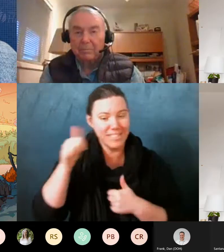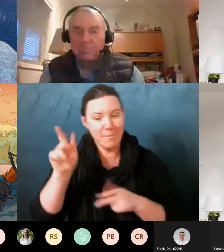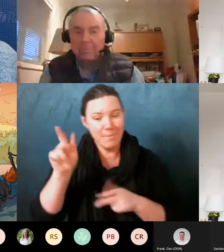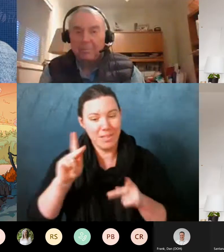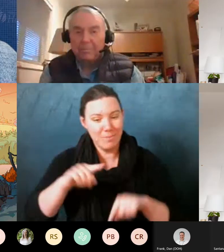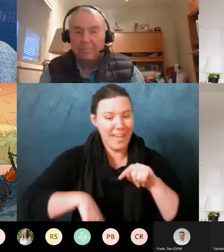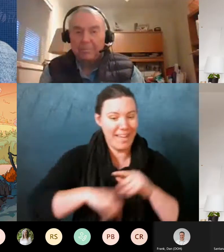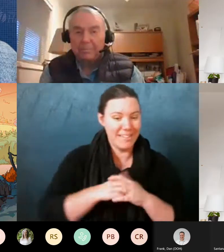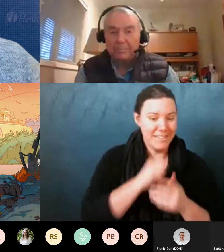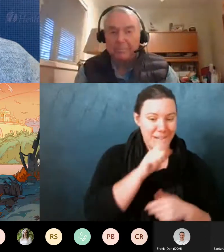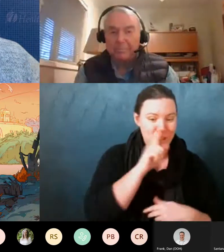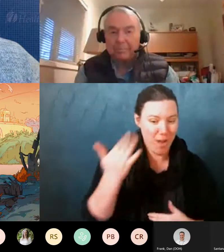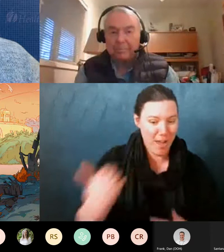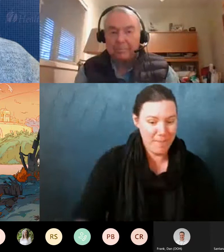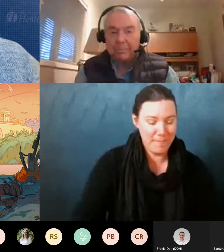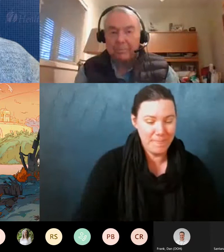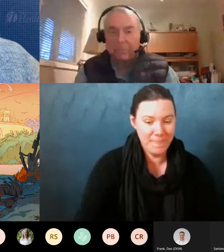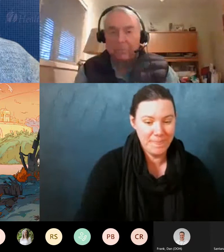seems like some other people can't. Not sure why.